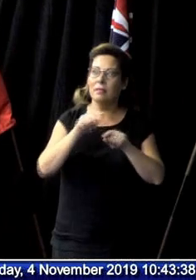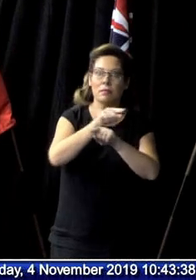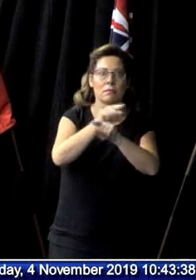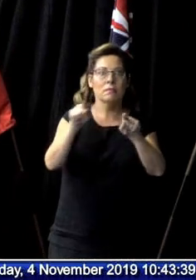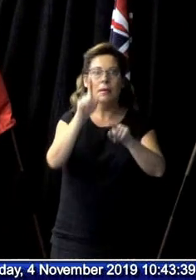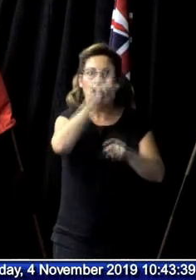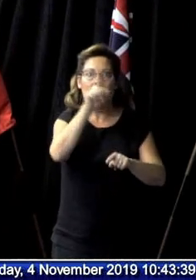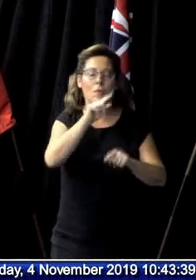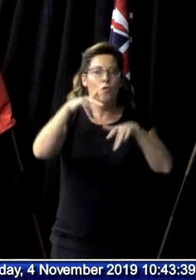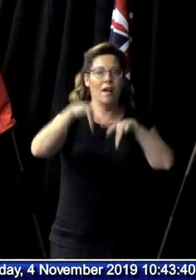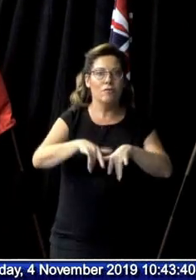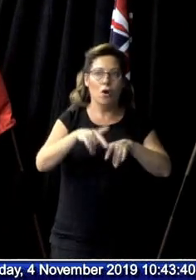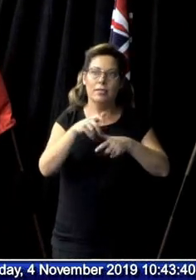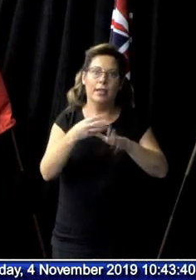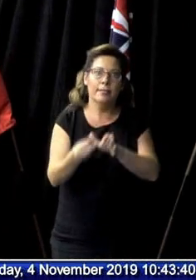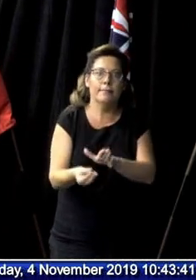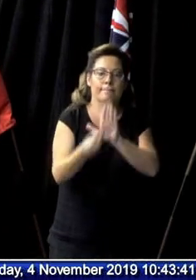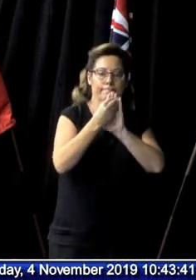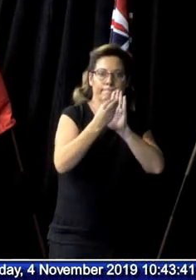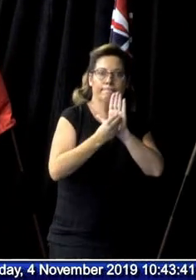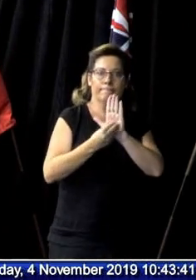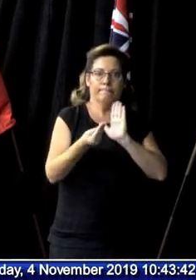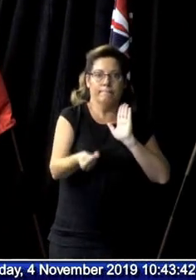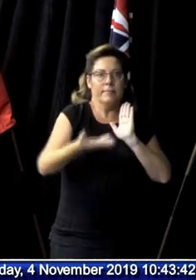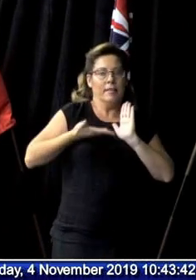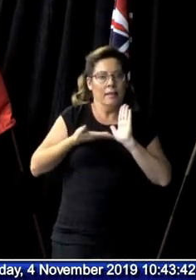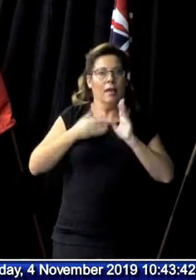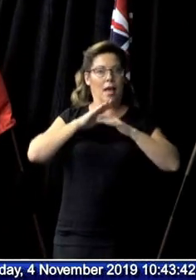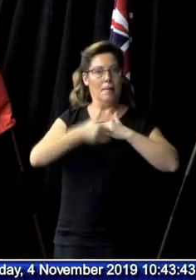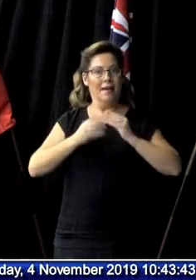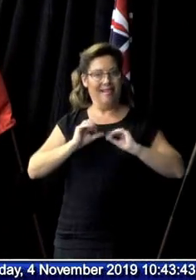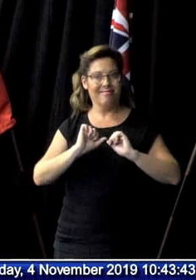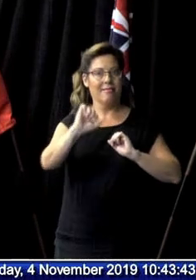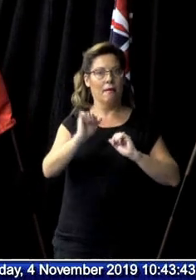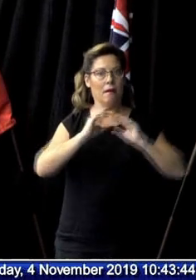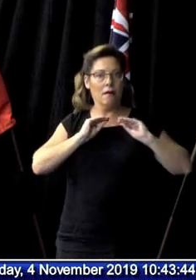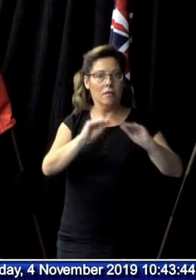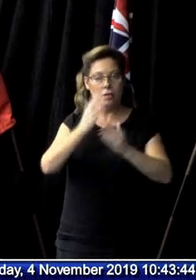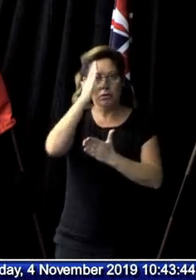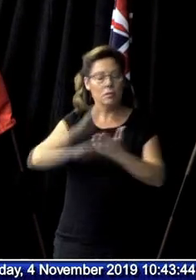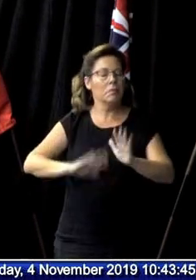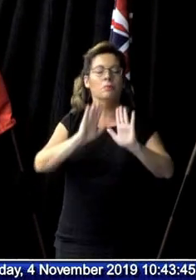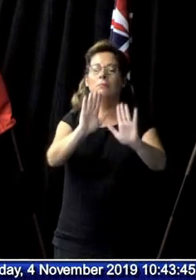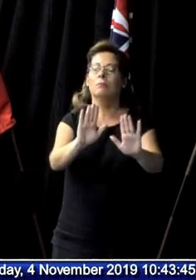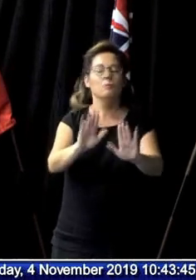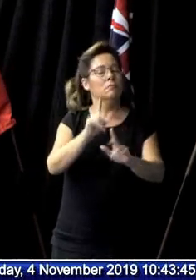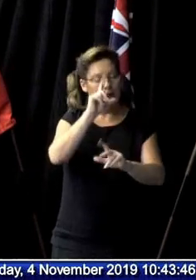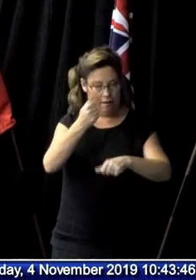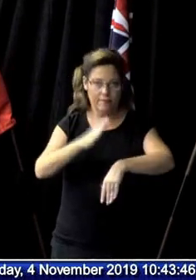There will be other opportunities at public hearings to present case studies and consider policy issues relating to inclusive education.